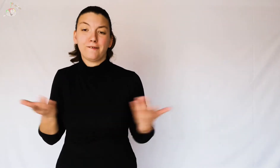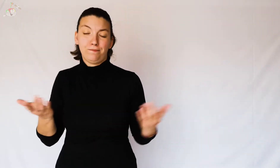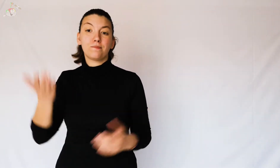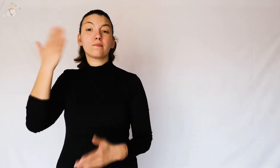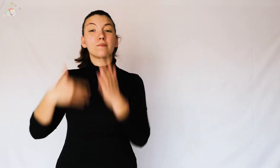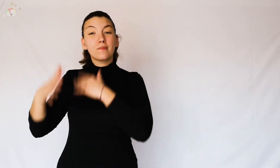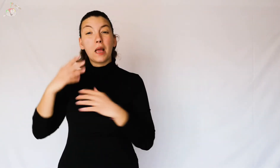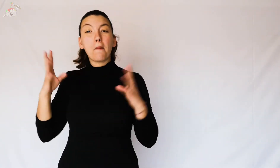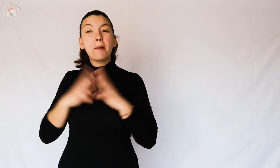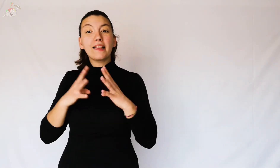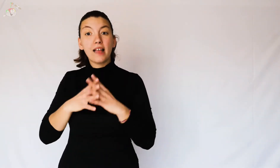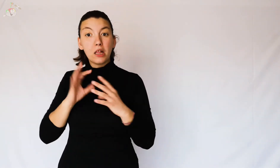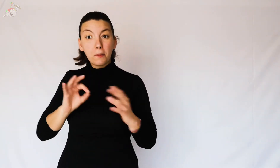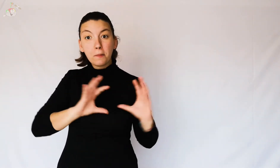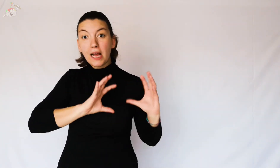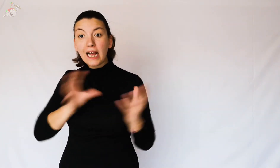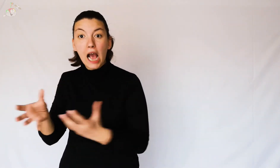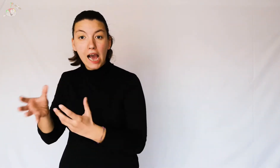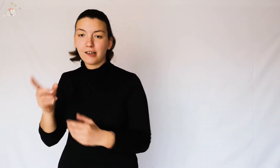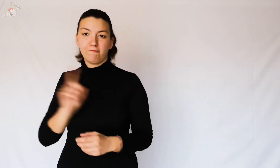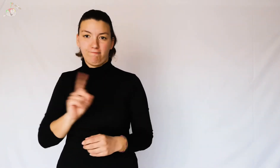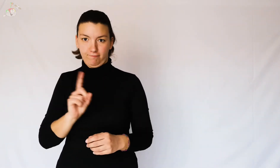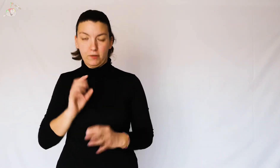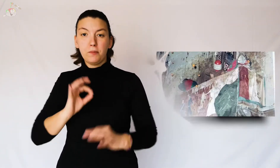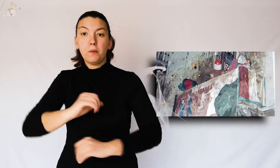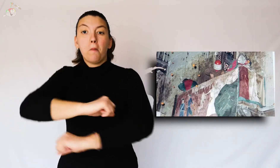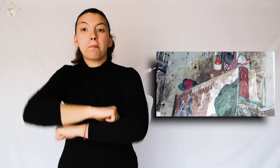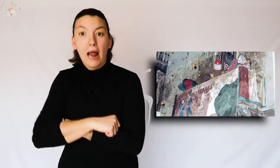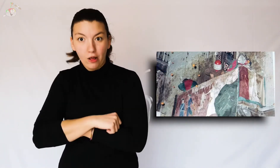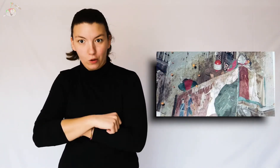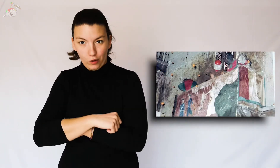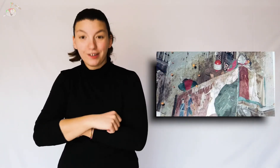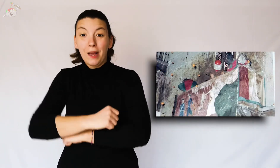Once the battle was not fought on the chariots, but from the balconies.